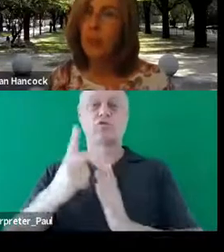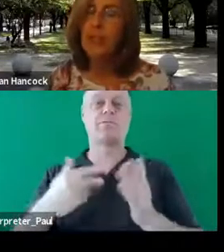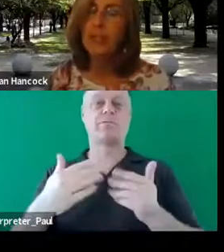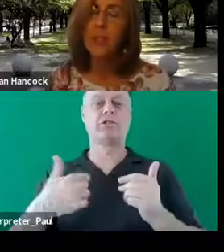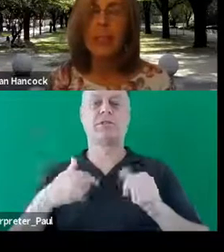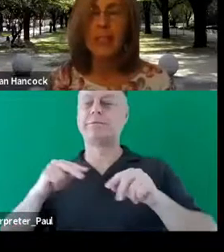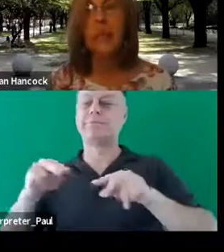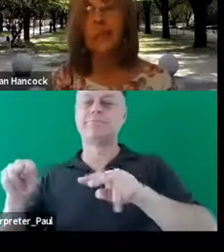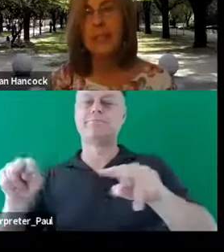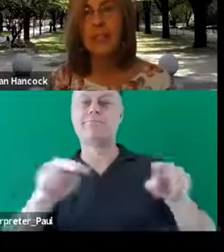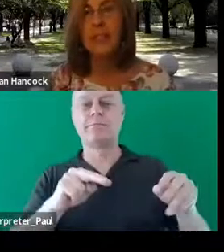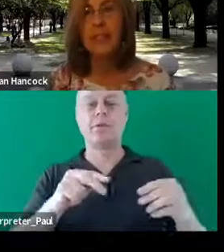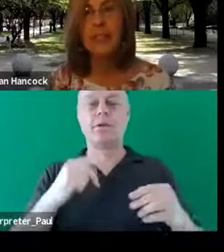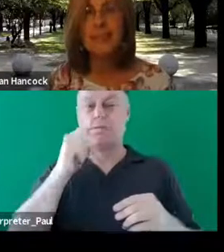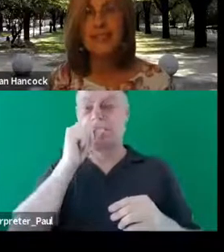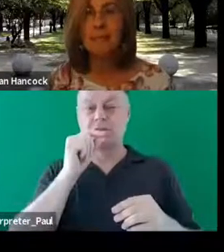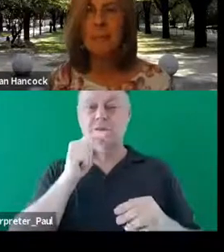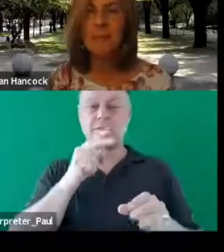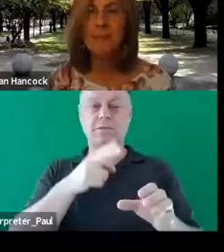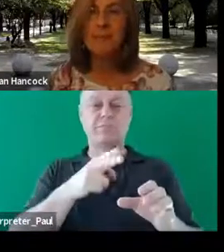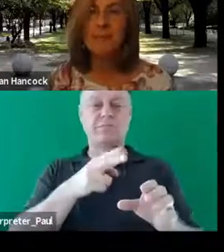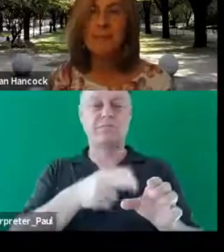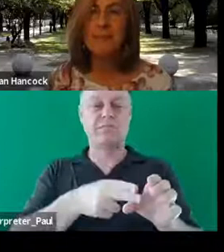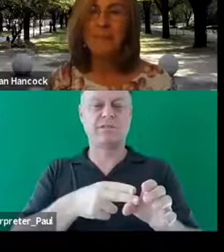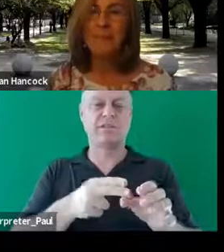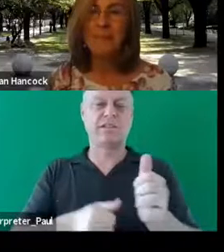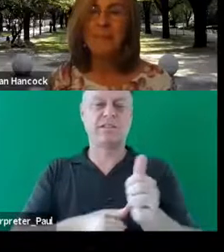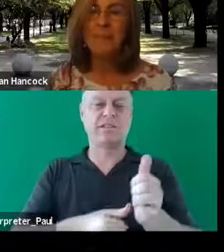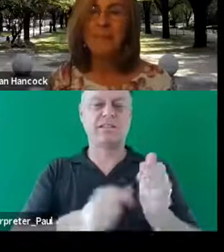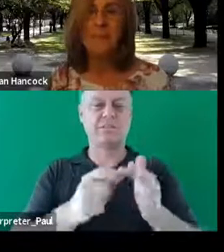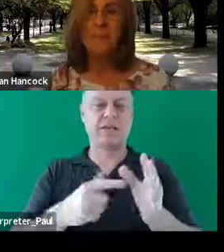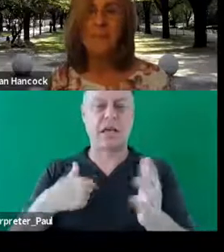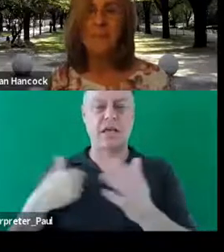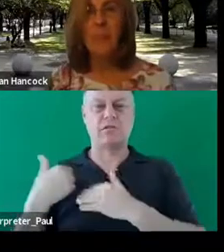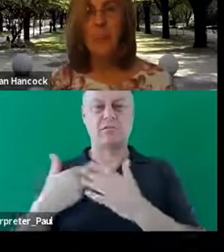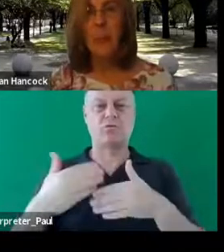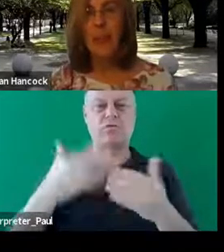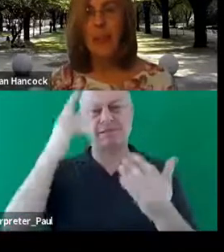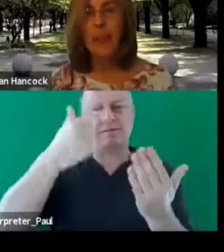register of potential participation assistants. DEBBIE: Okay. Thank you so much. So I hope you